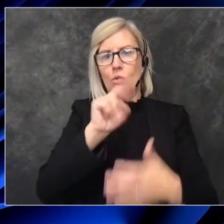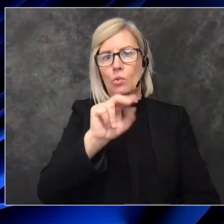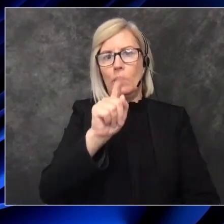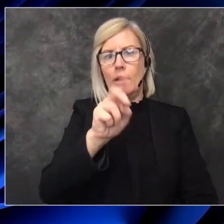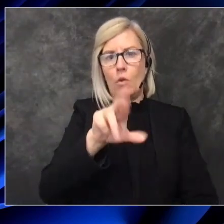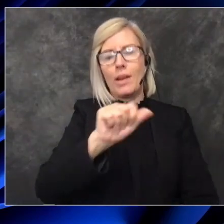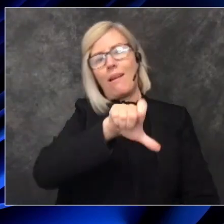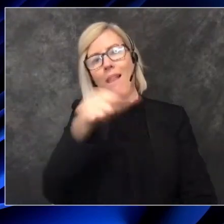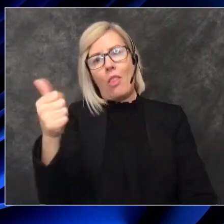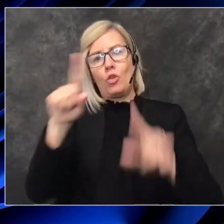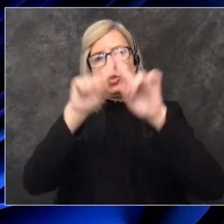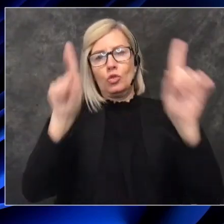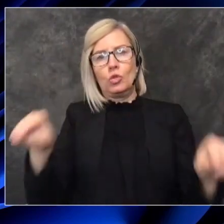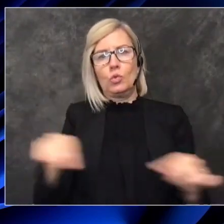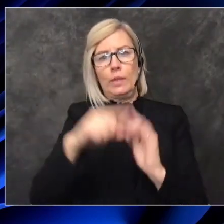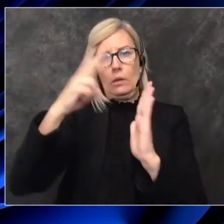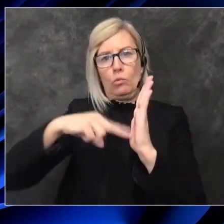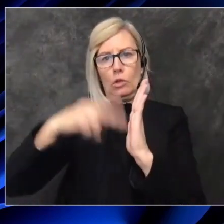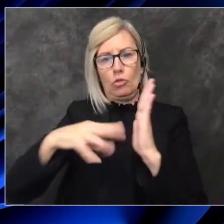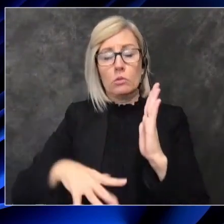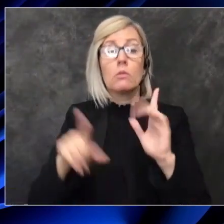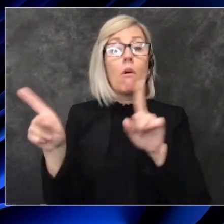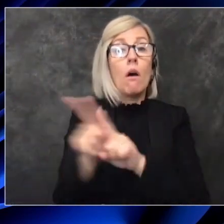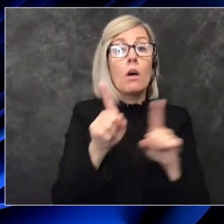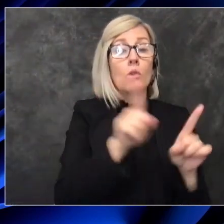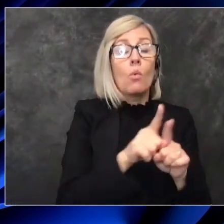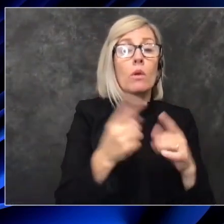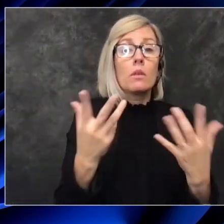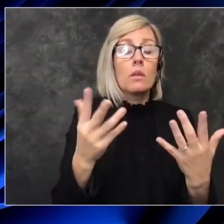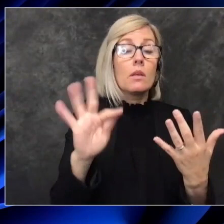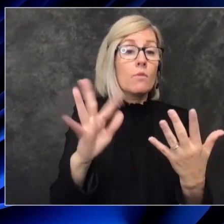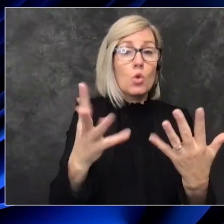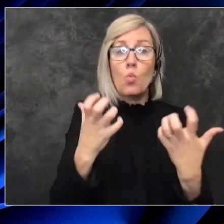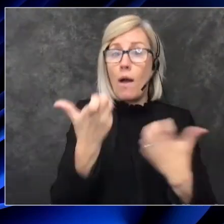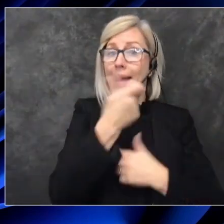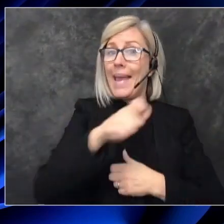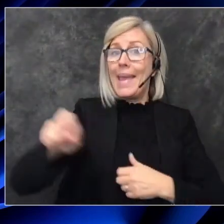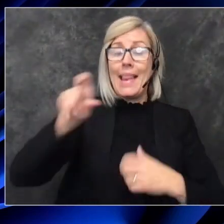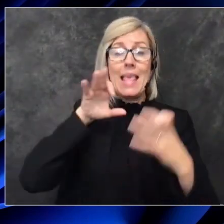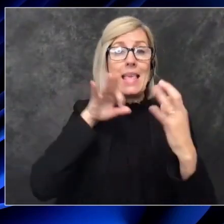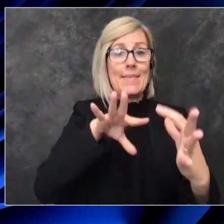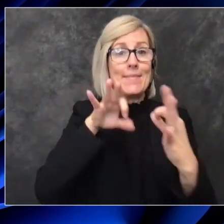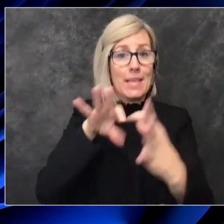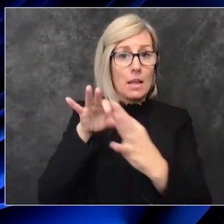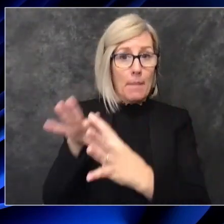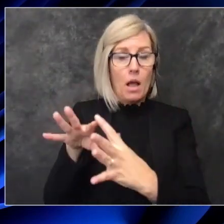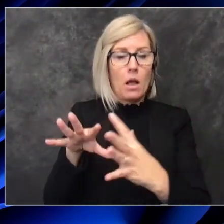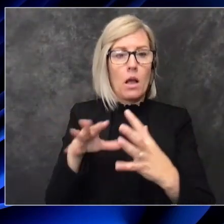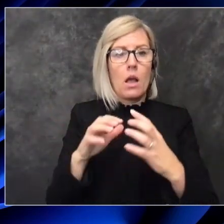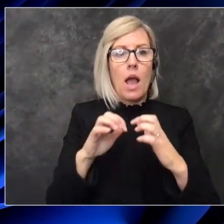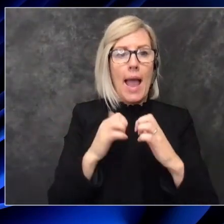And additionally, if you want to give any feedback the way that you can get it directly to the team,